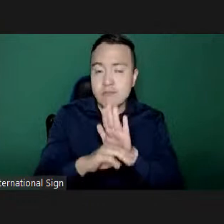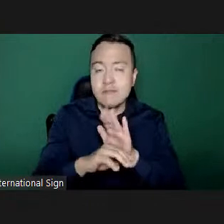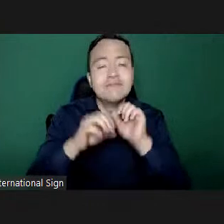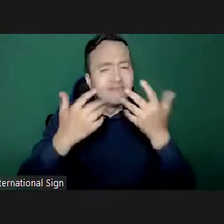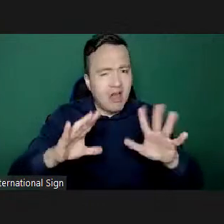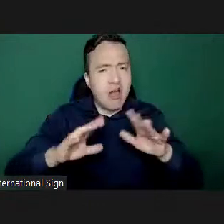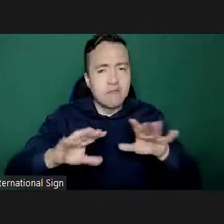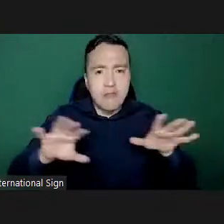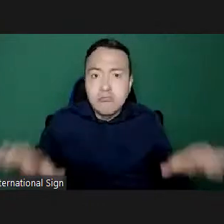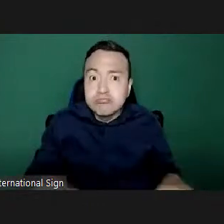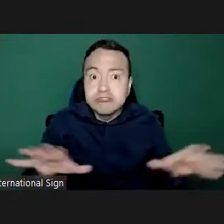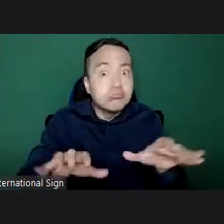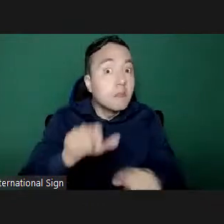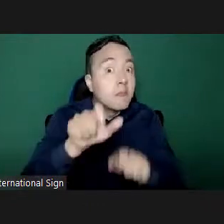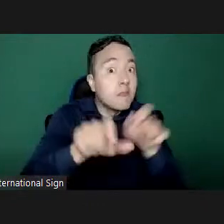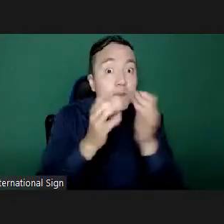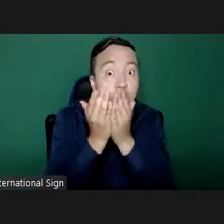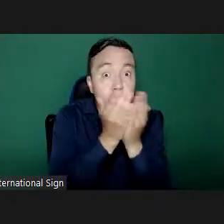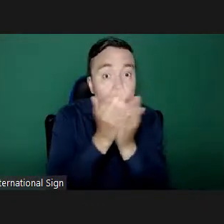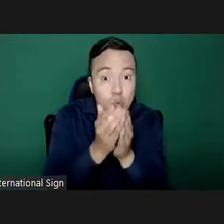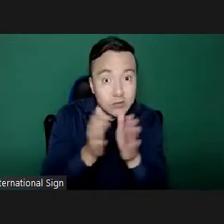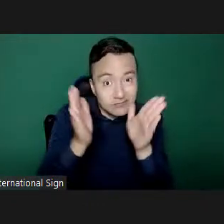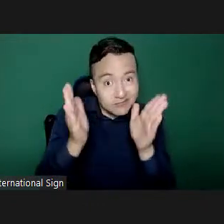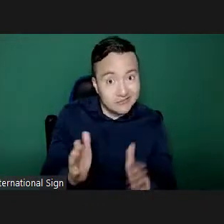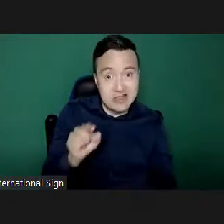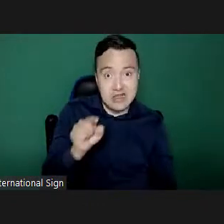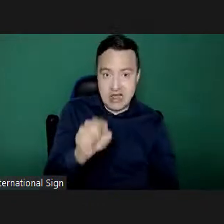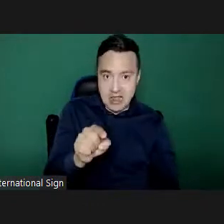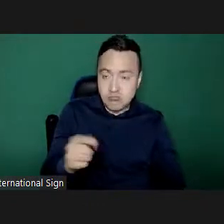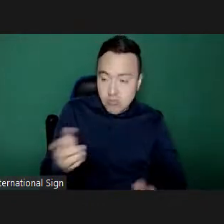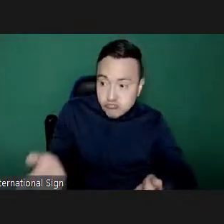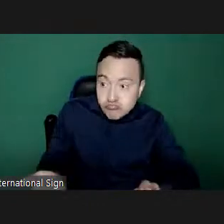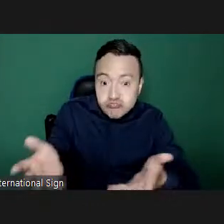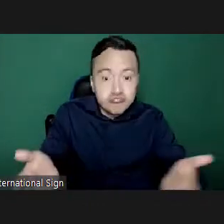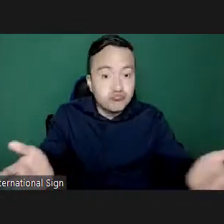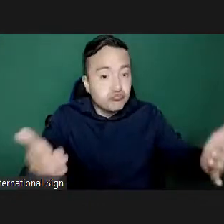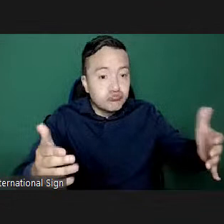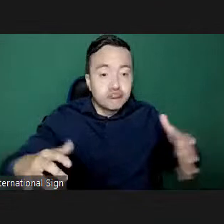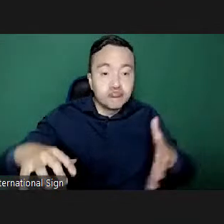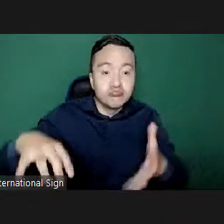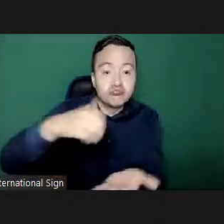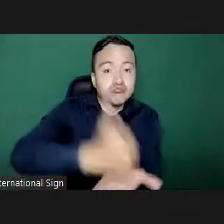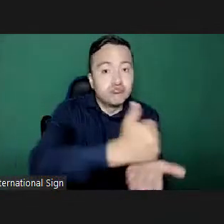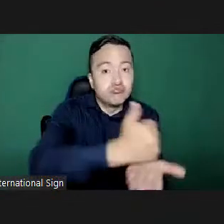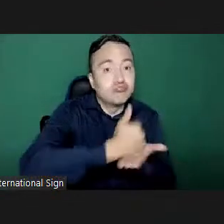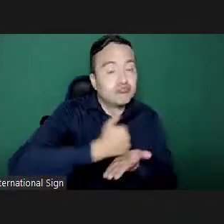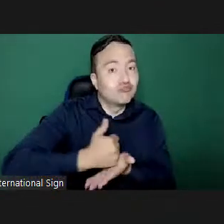element, as said earlier, we have established minimum standards, and